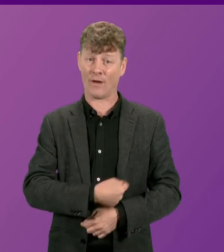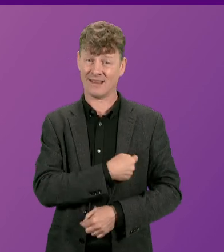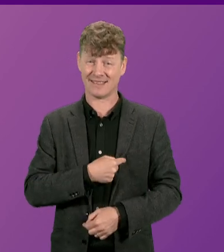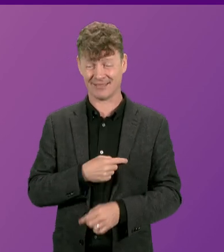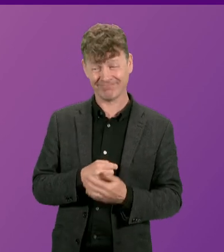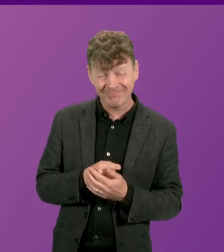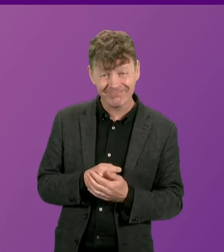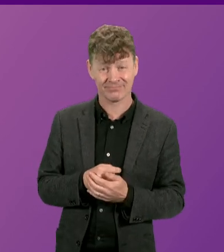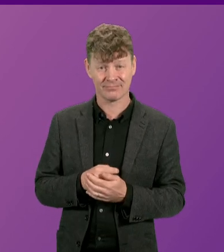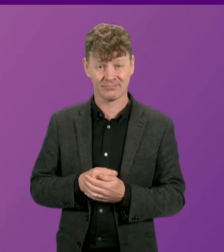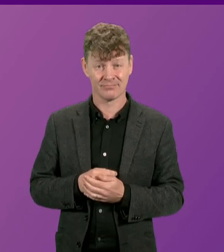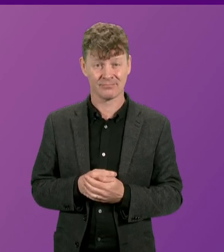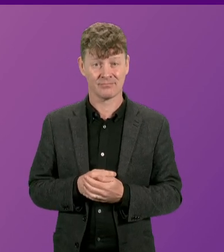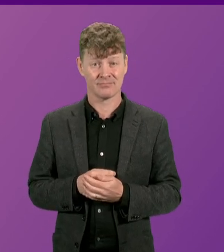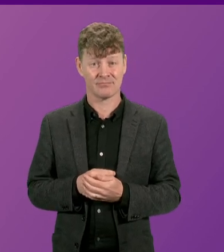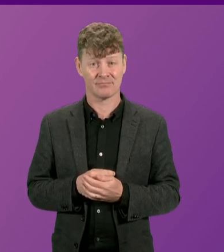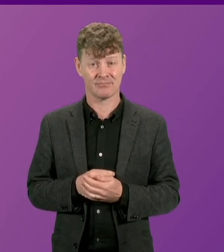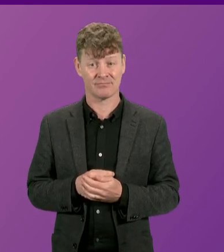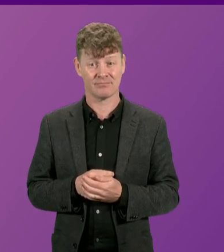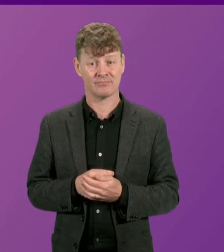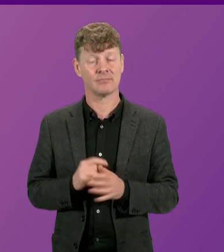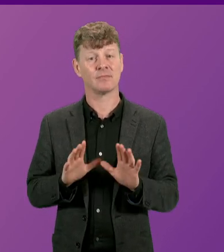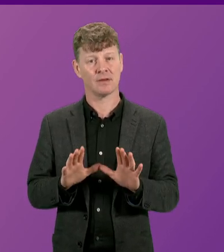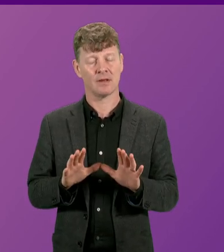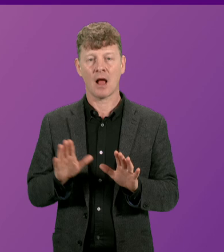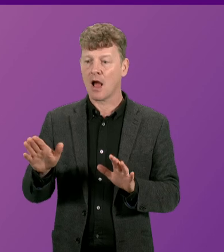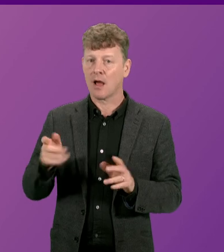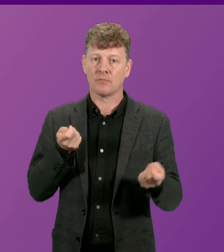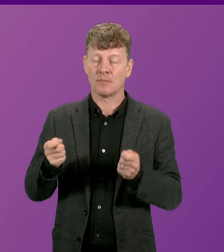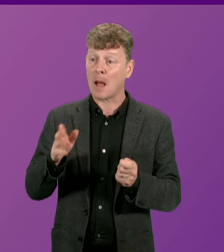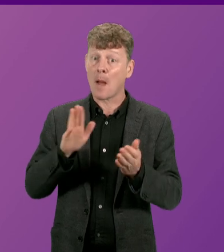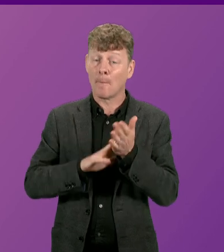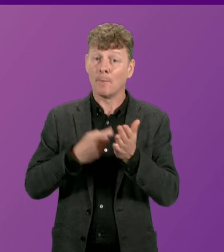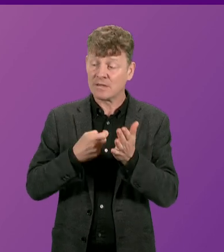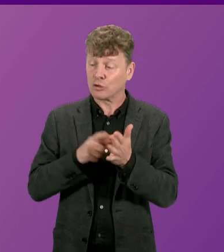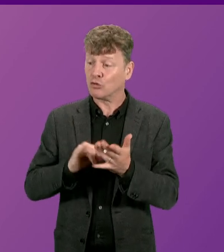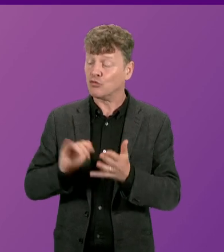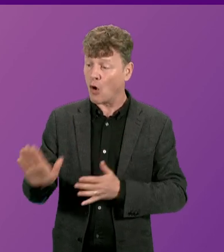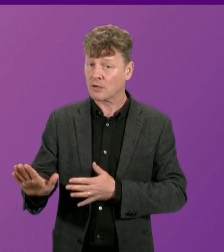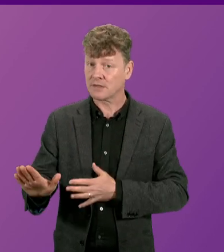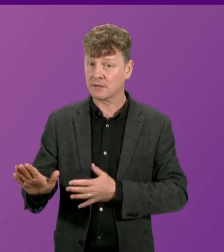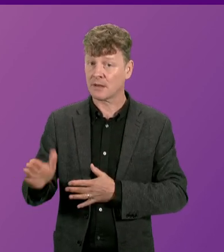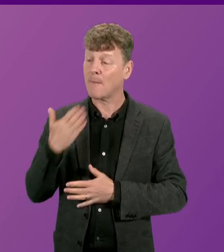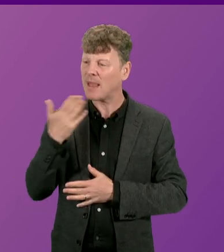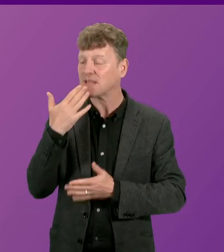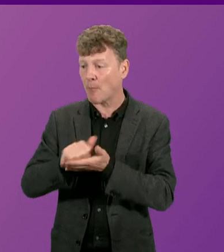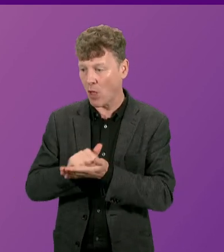Here is Honest John. Mr Ross, I ask you to apologise for that comment.